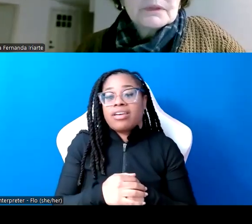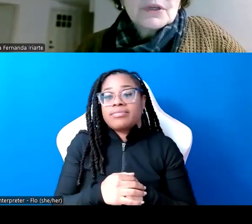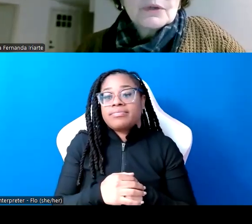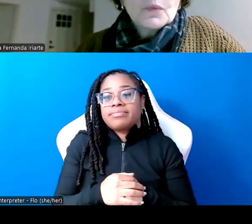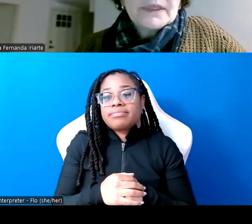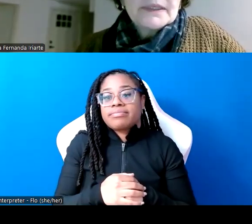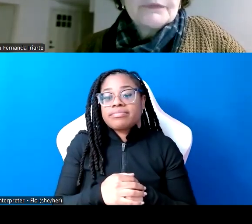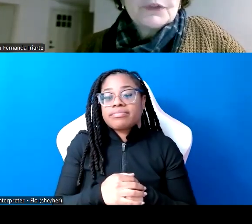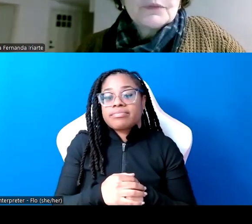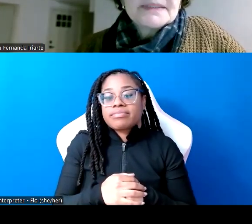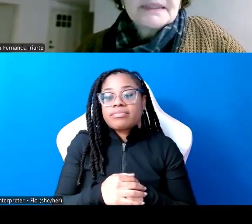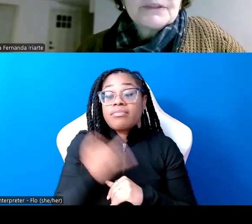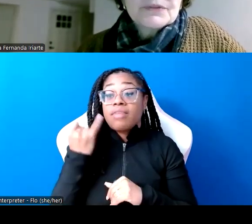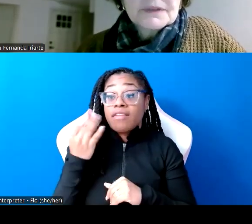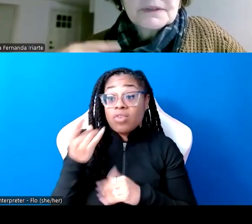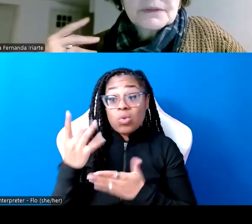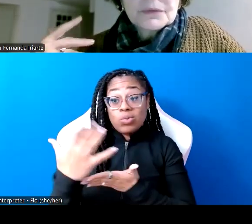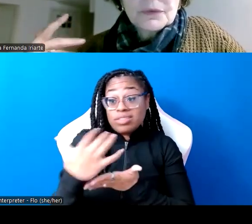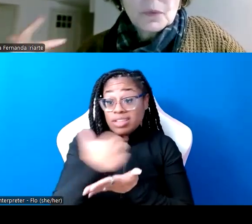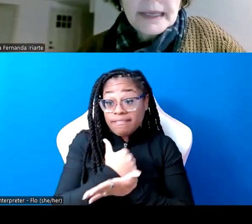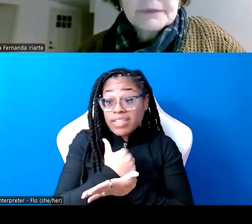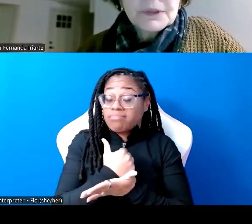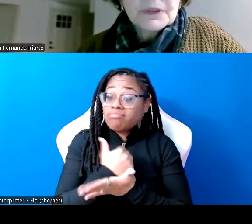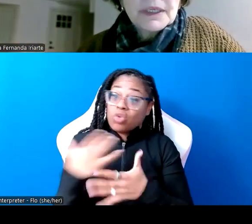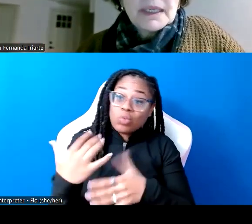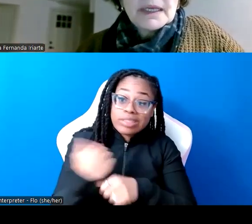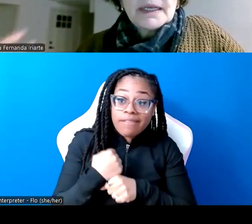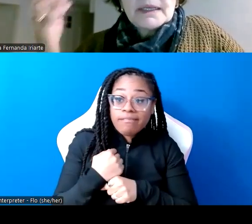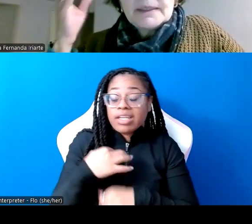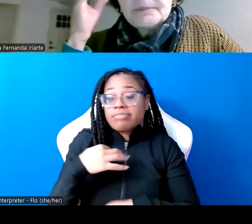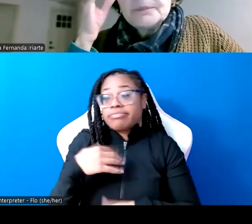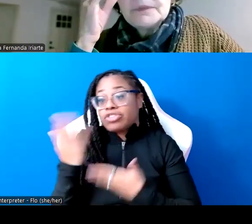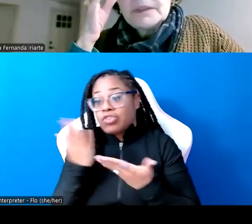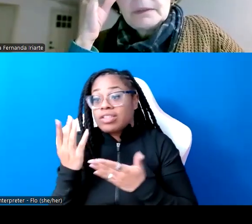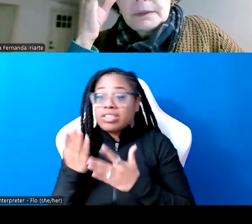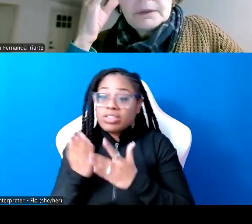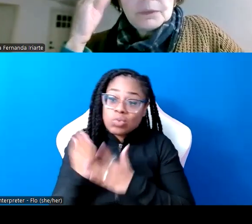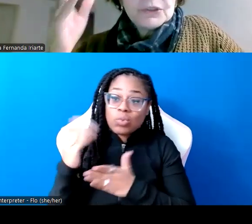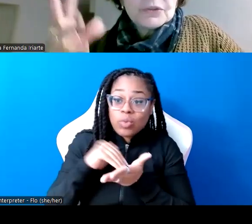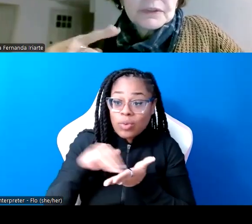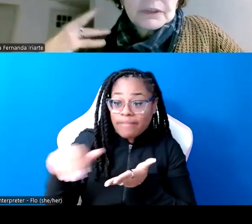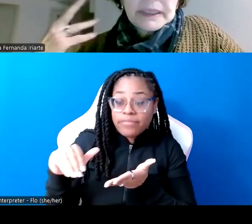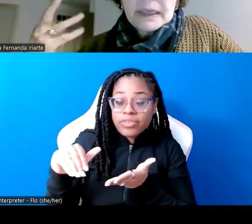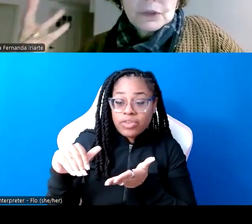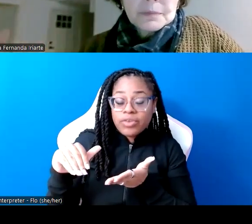So if you're receiving services through the waiver, the regional center can't use